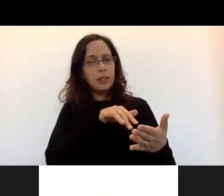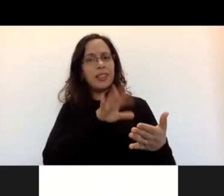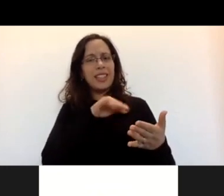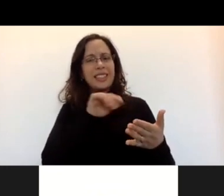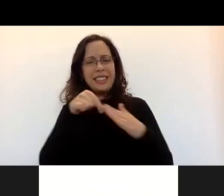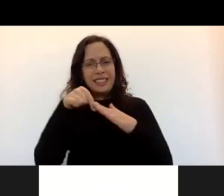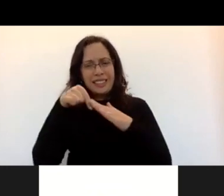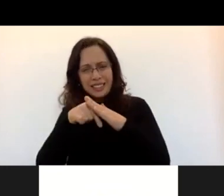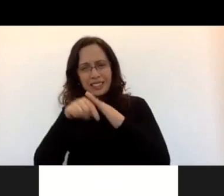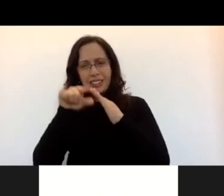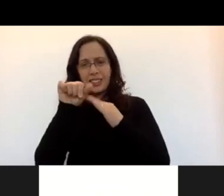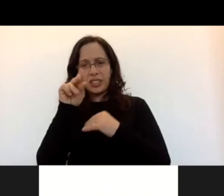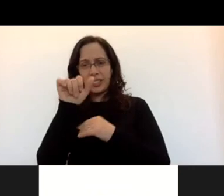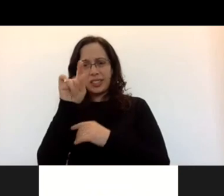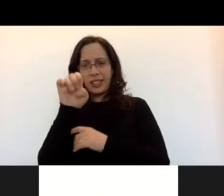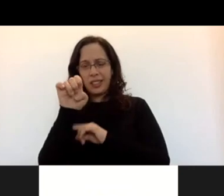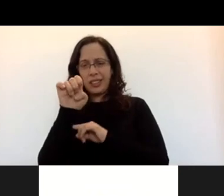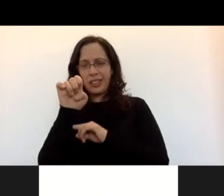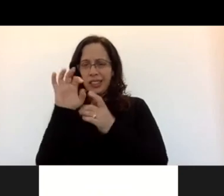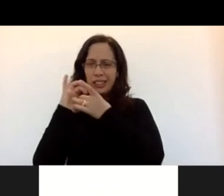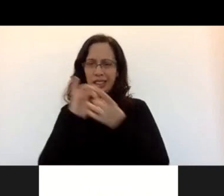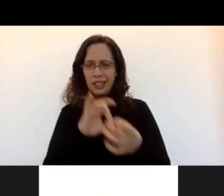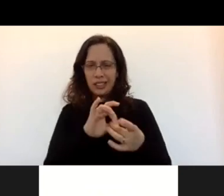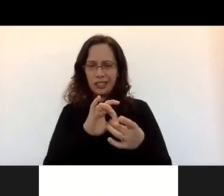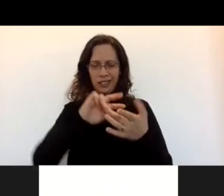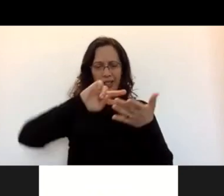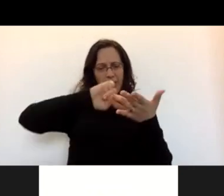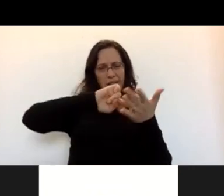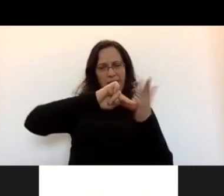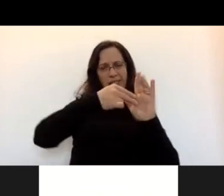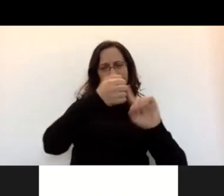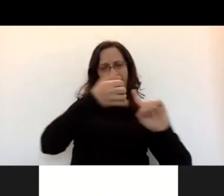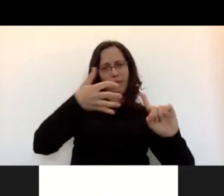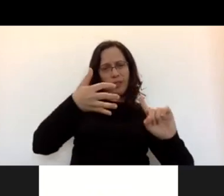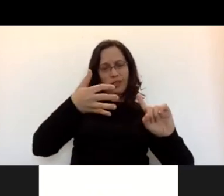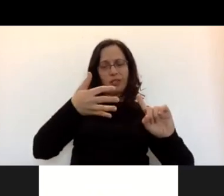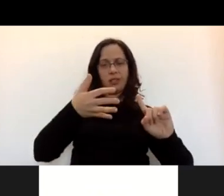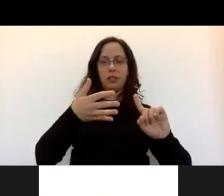done into this question of definitions and you know does something count as a proper genocide